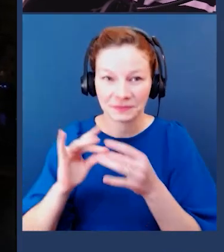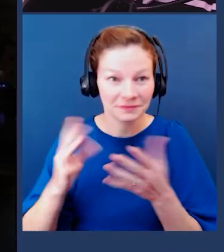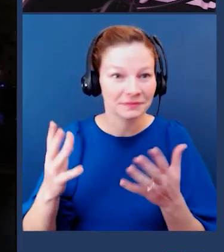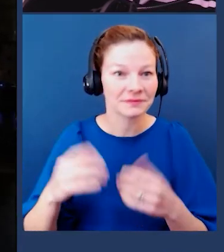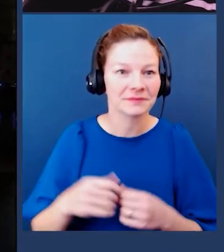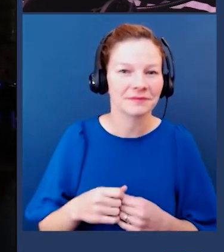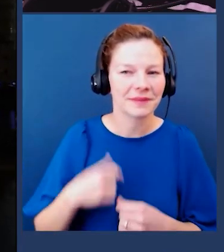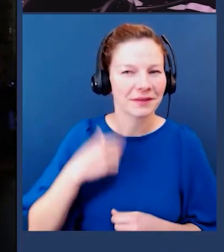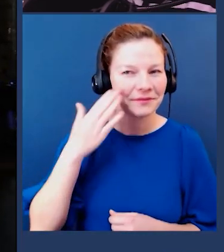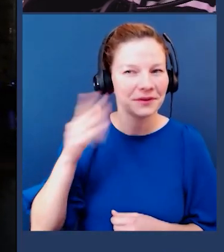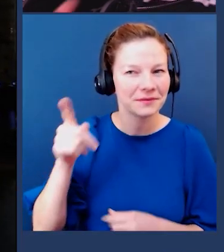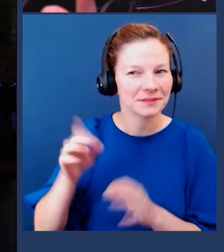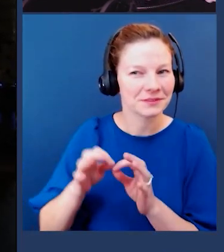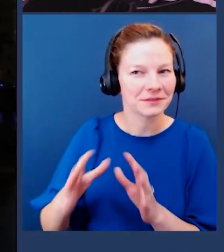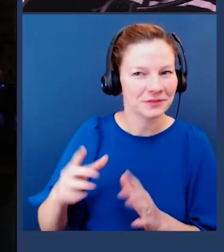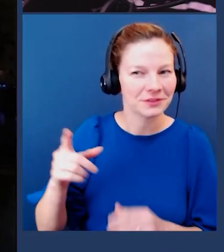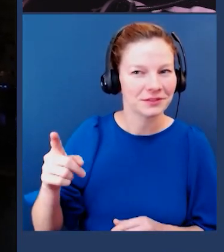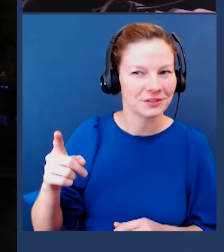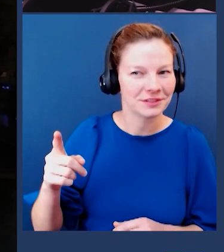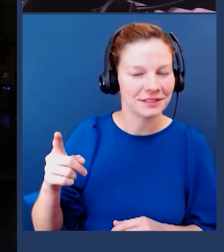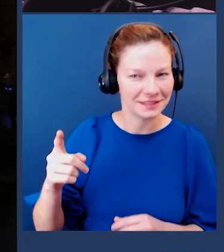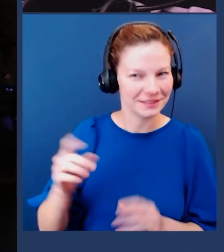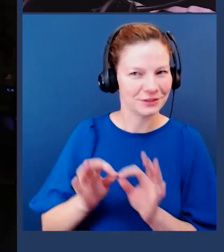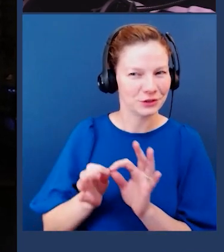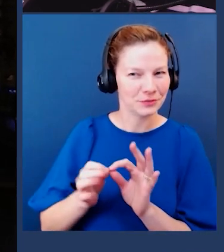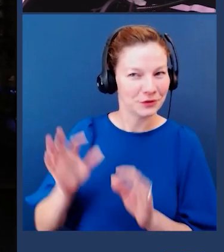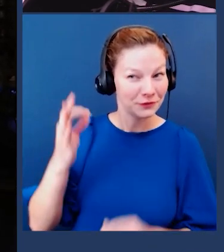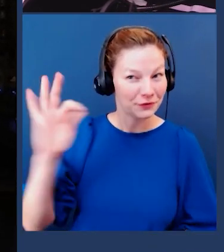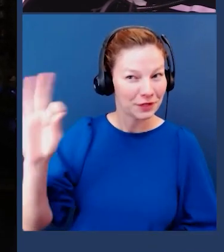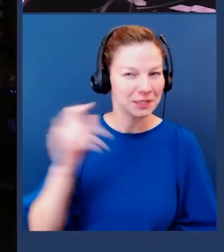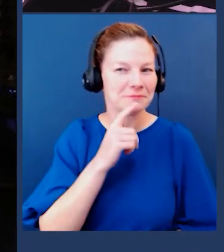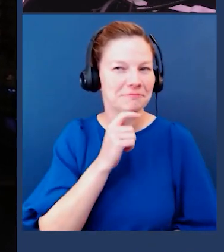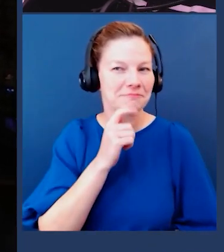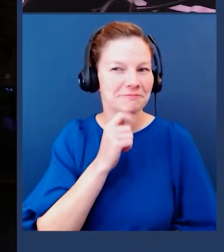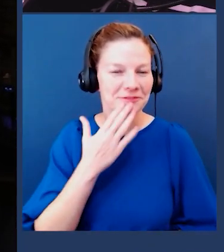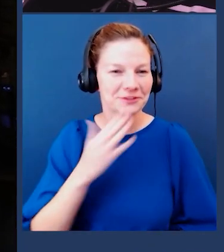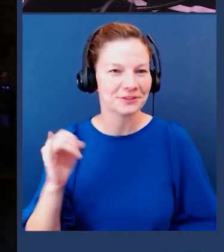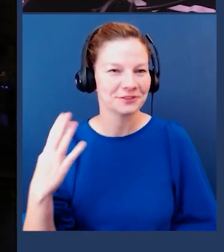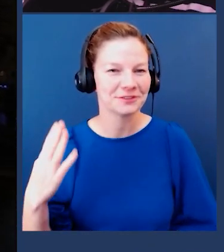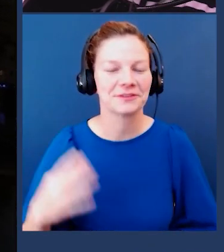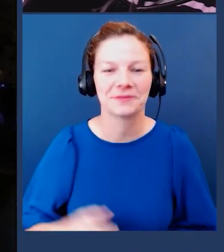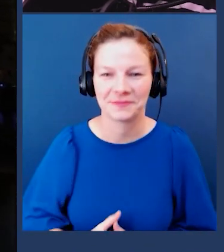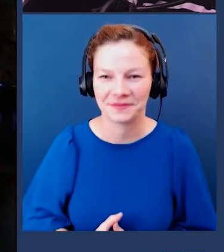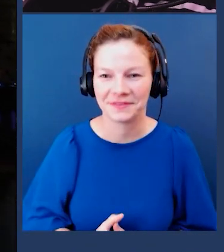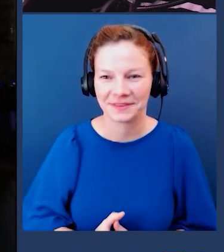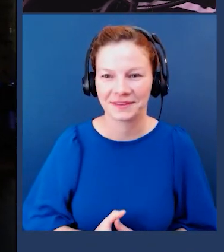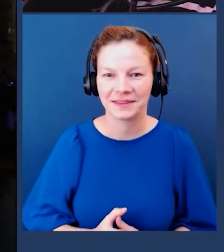She's doing it in English. In French. Good job. So what I'm going to do is I'm going to speed